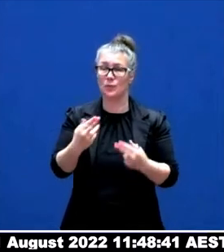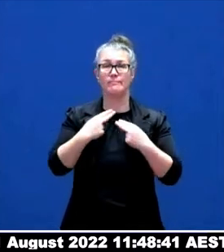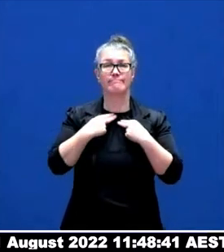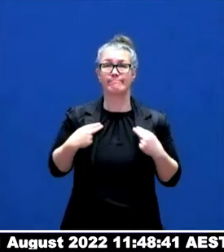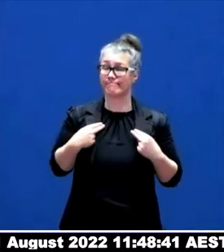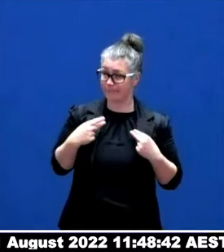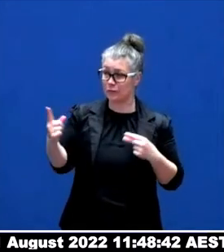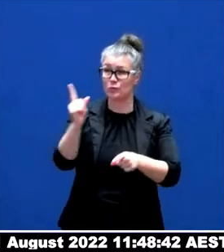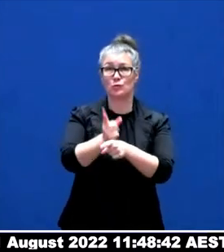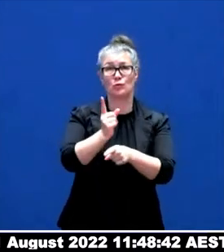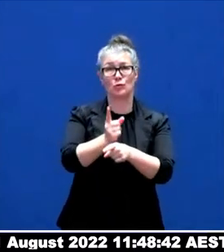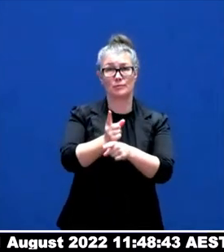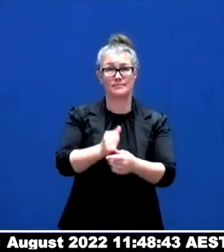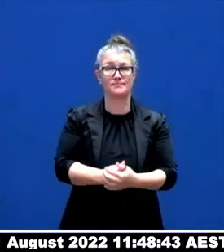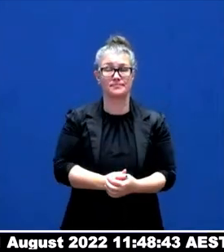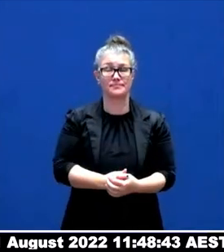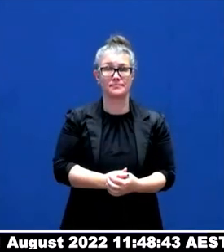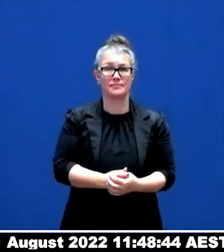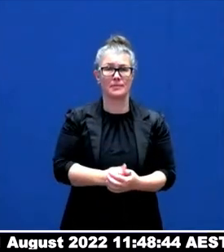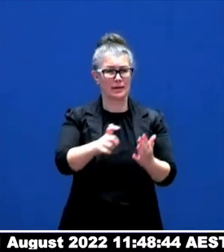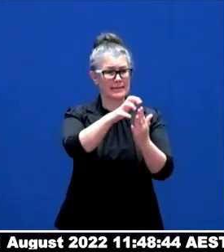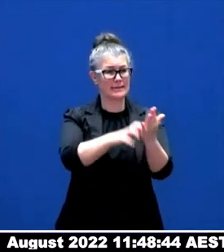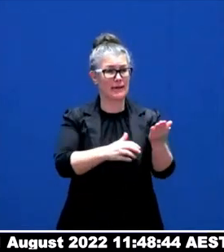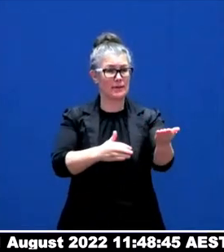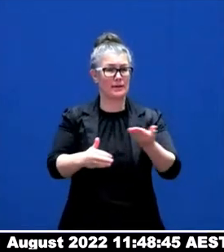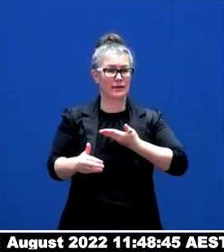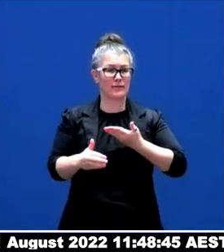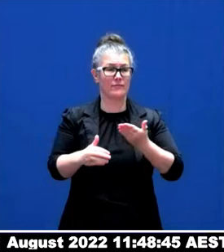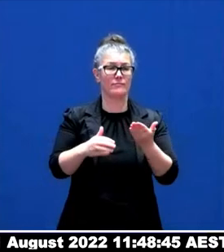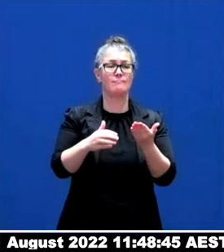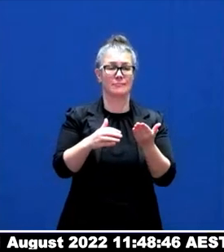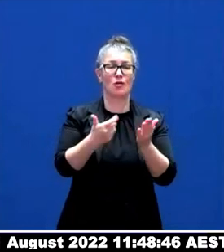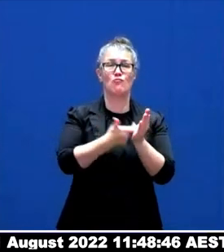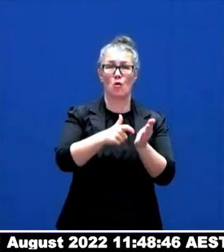Ms Dendle you've provided a Statement to the Royal Commission dated 5 August this year. ZOE DENDLE: Mm-hmm.